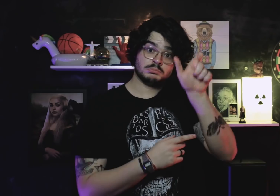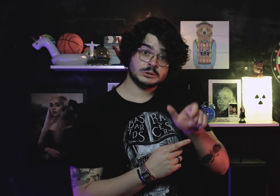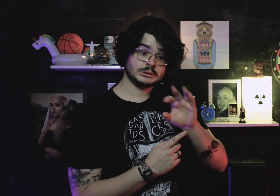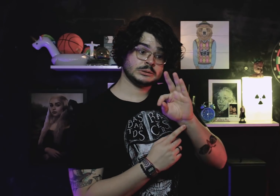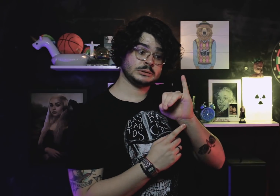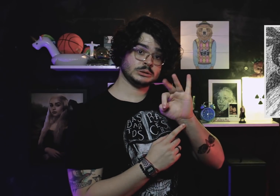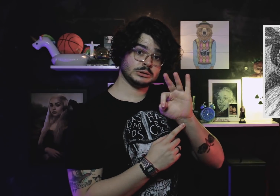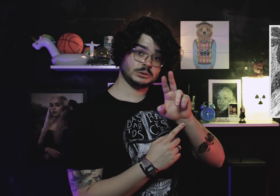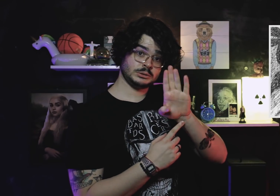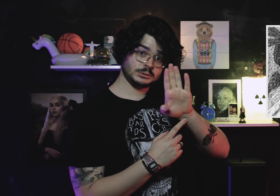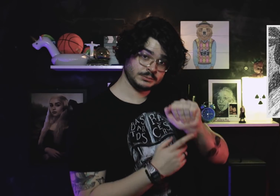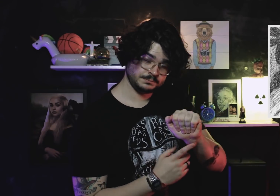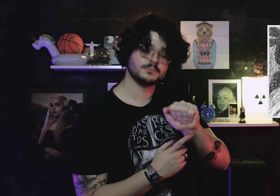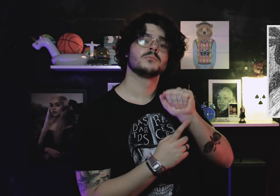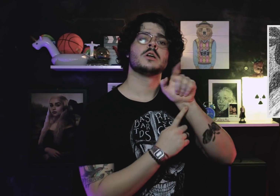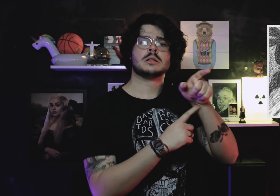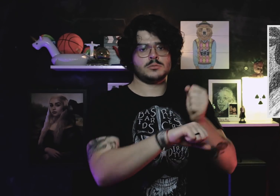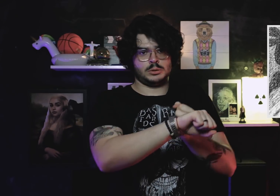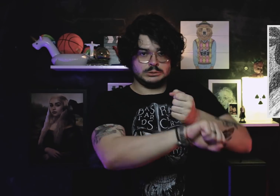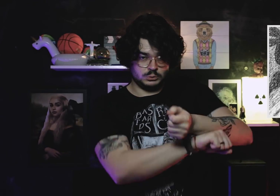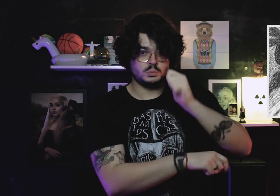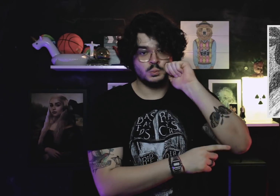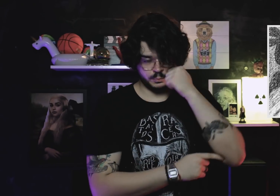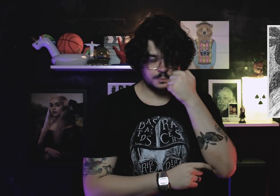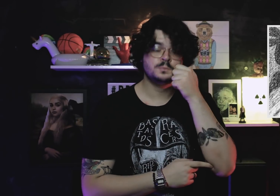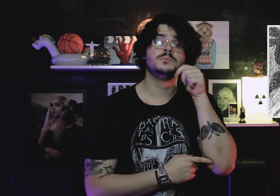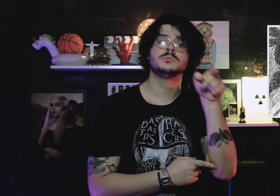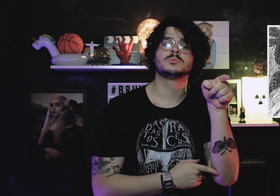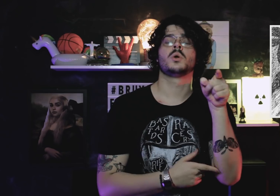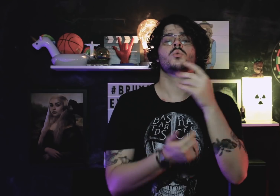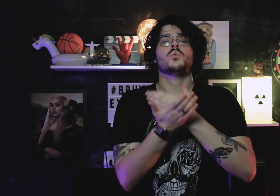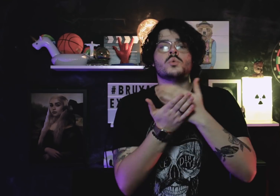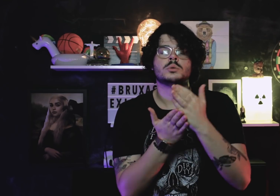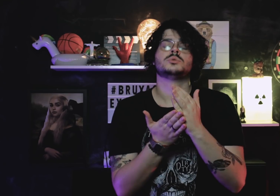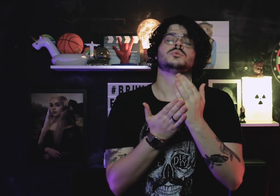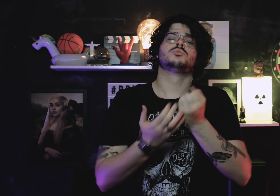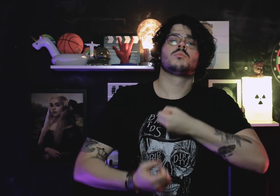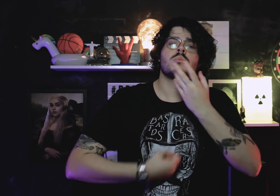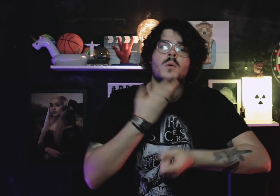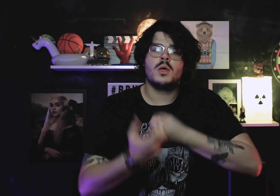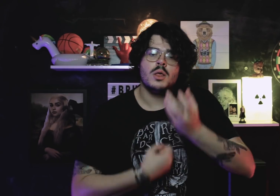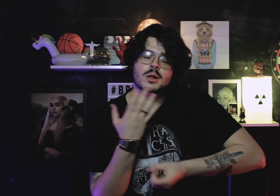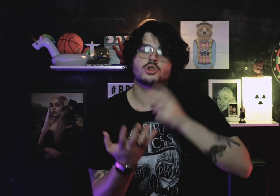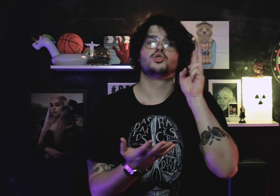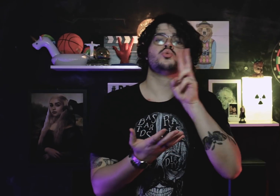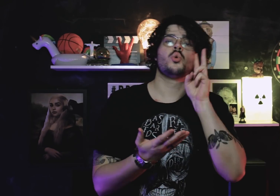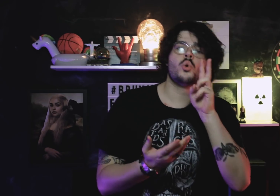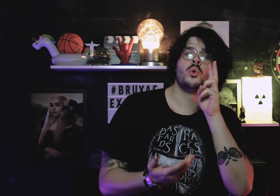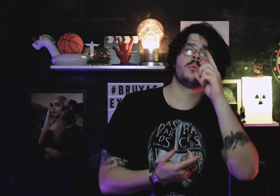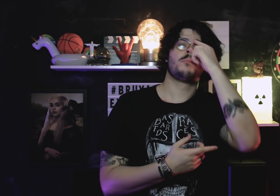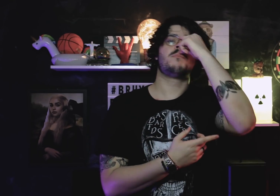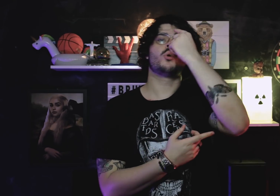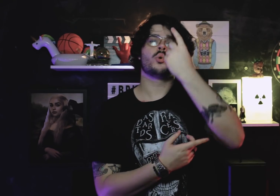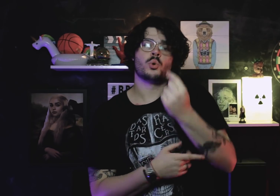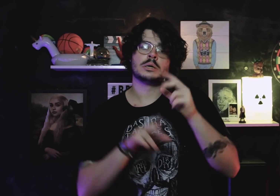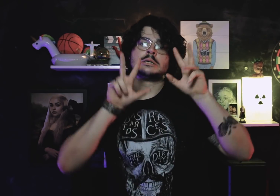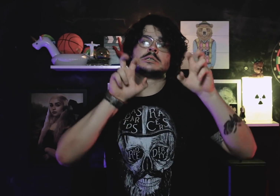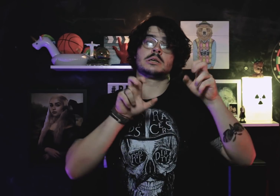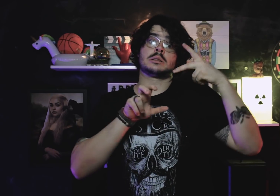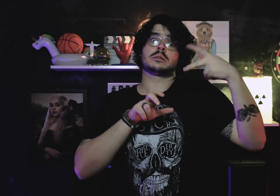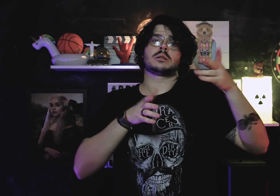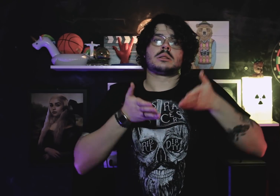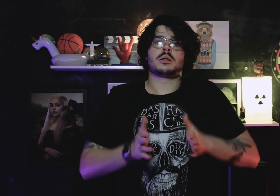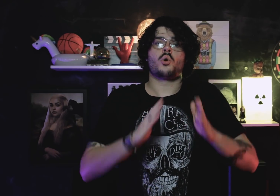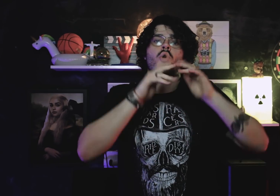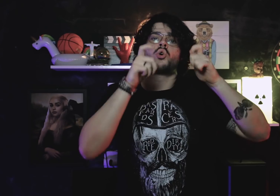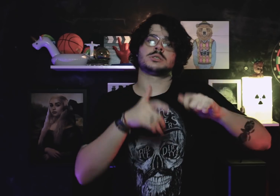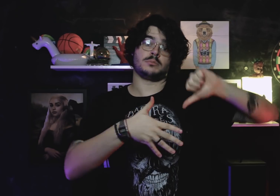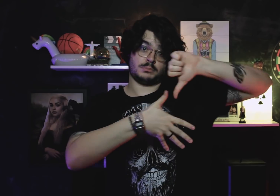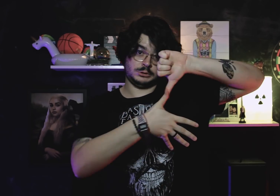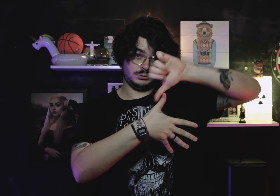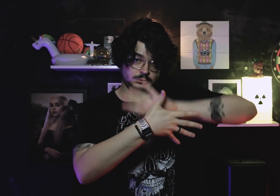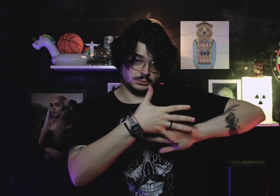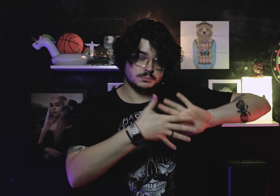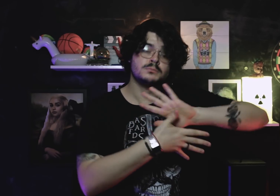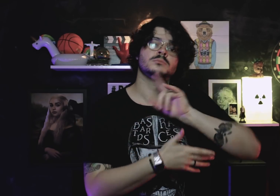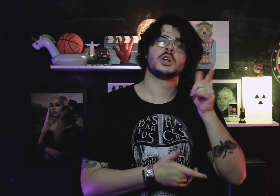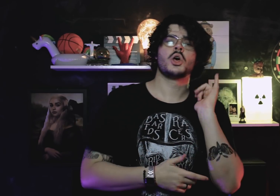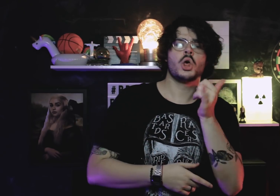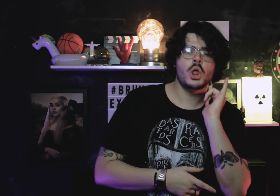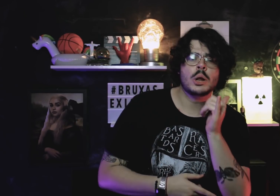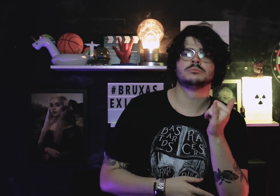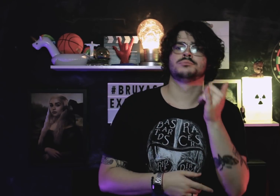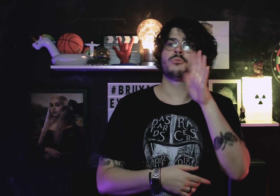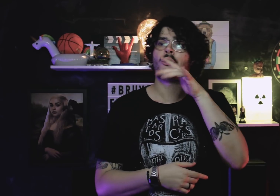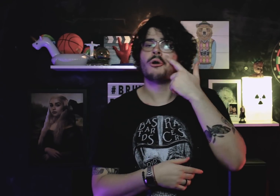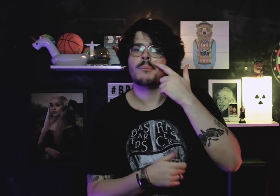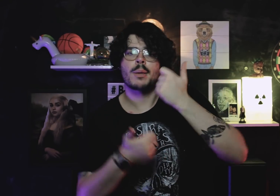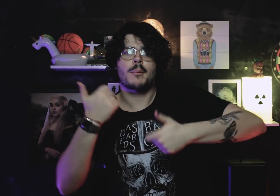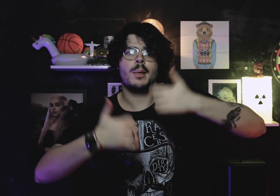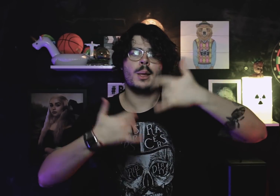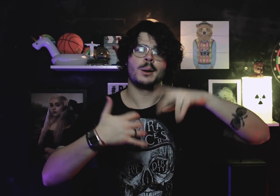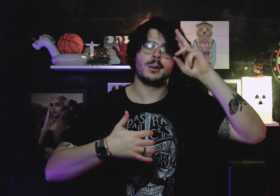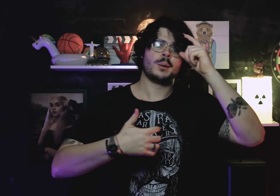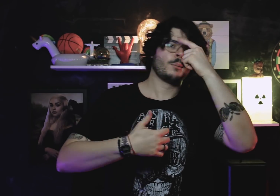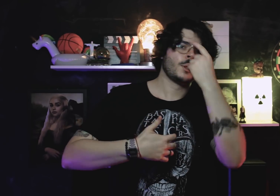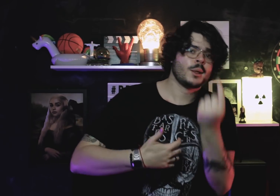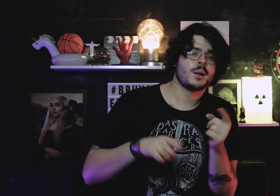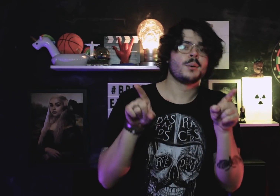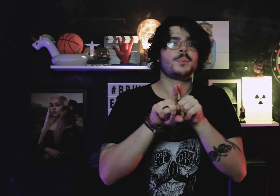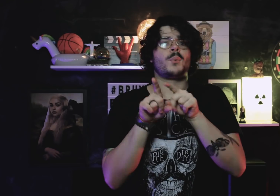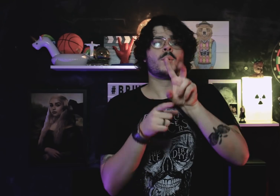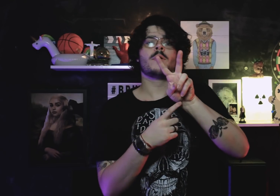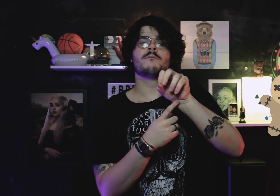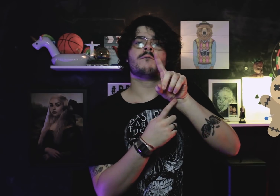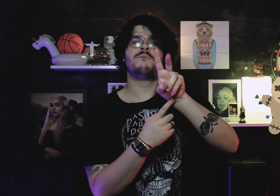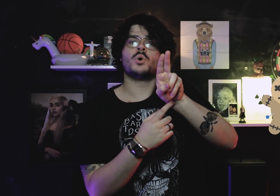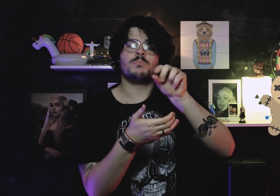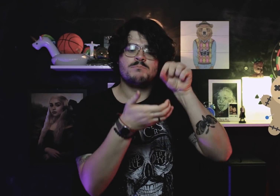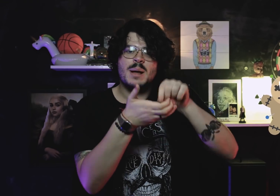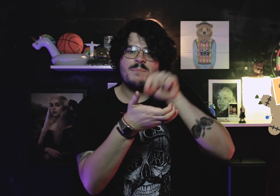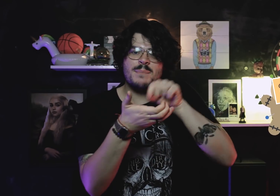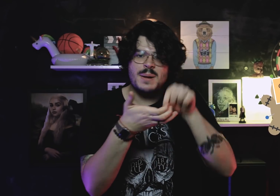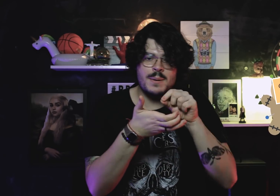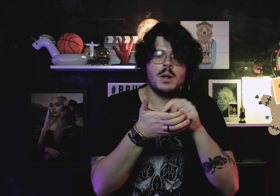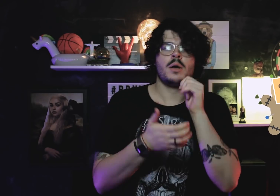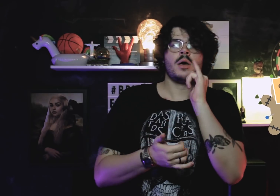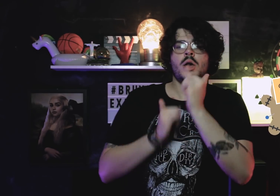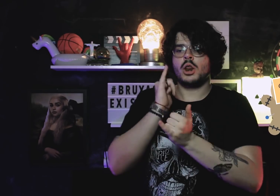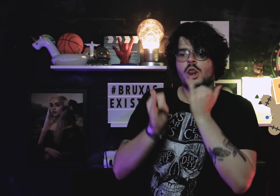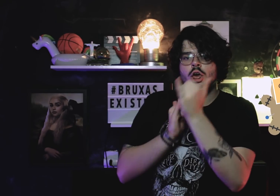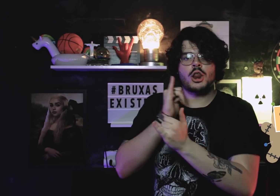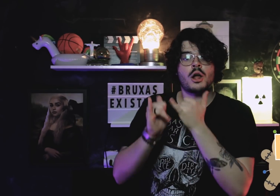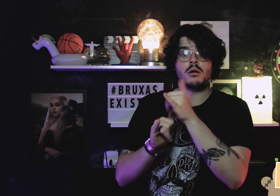Tituba, a South American black slave, told legends of witches and voodoo from her country